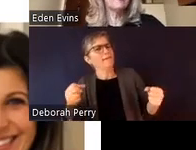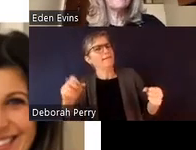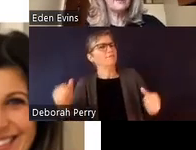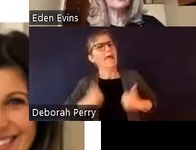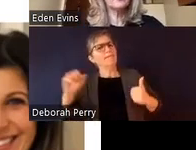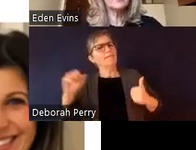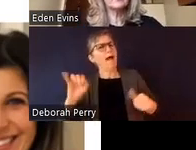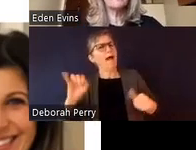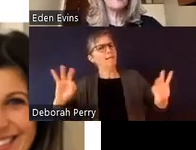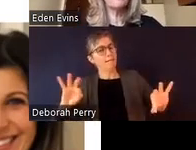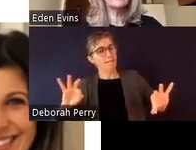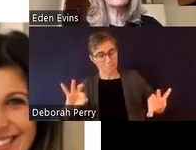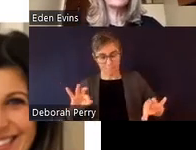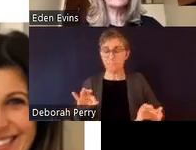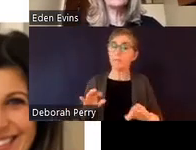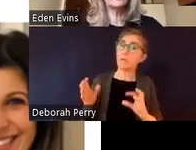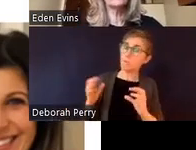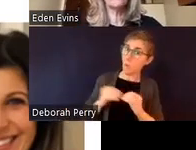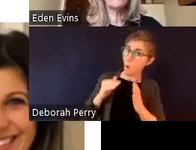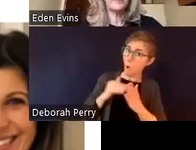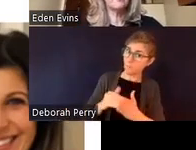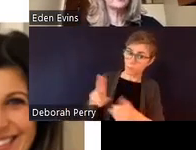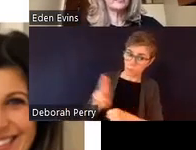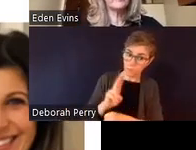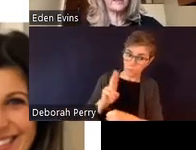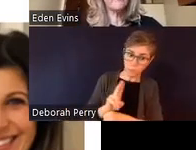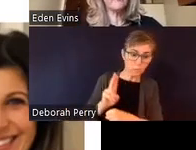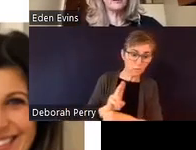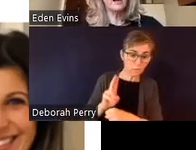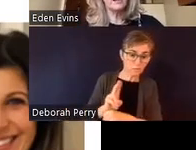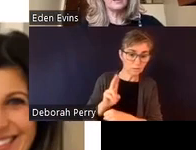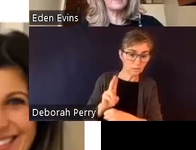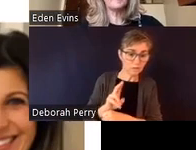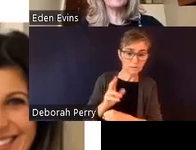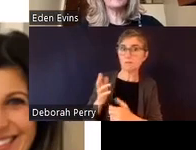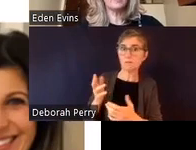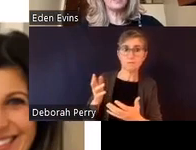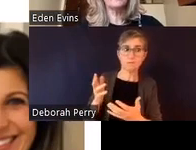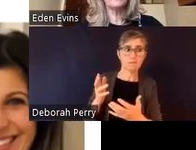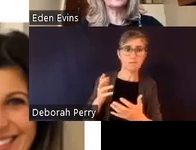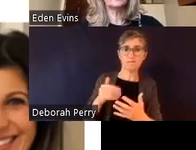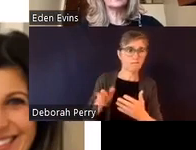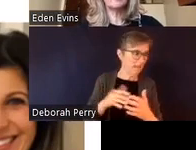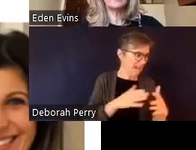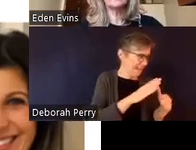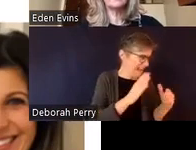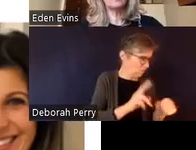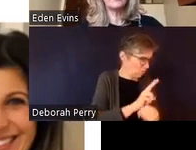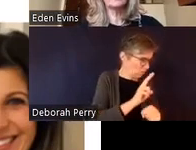we found was that the more frequently you use, from “never” to even “ever,” to monthly, weekly,